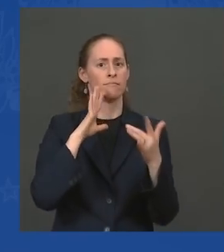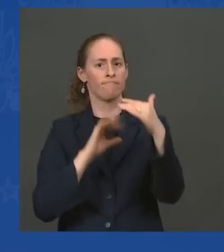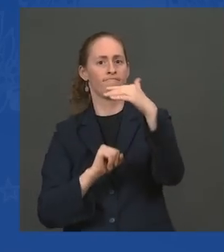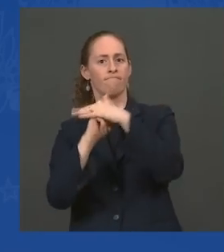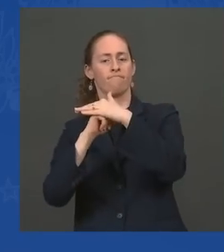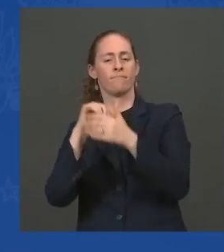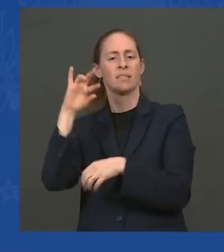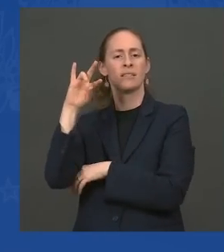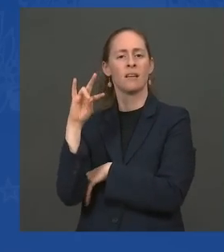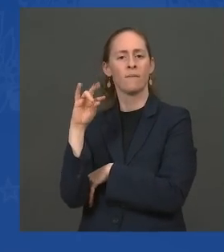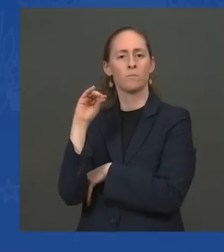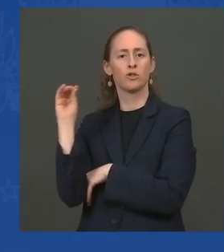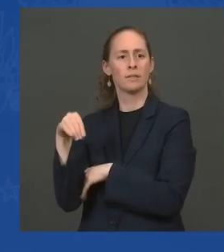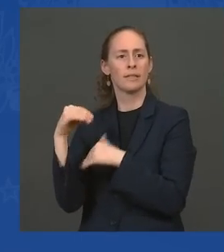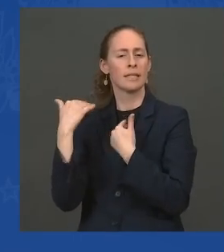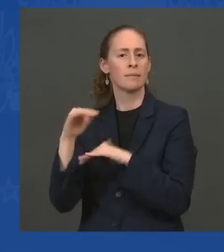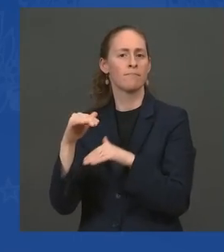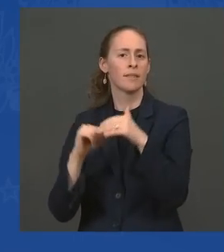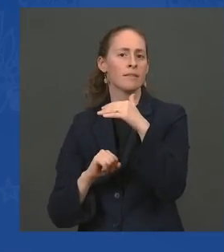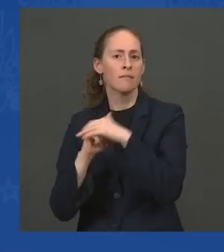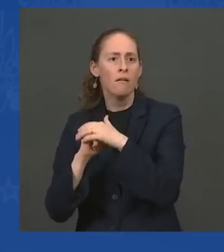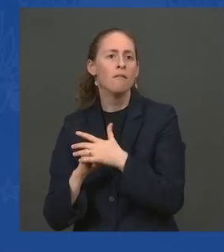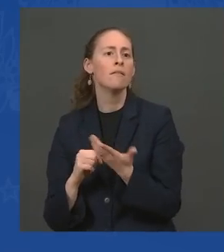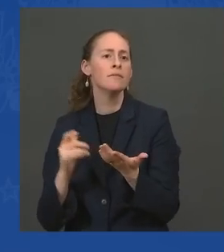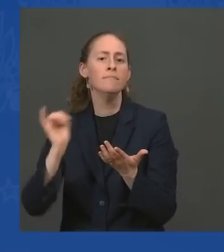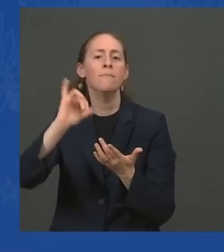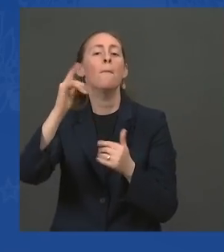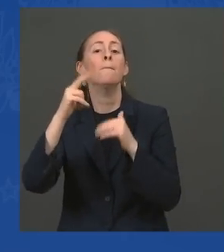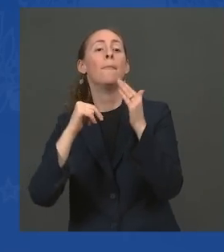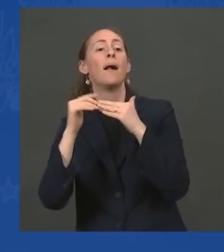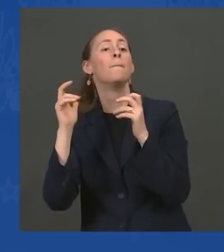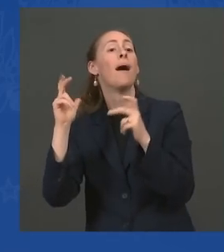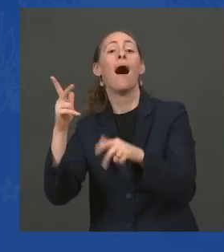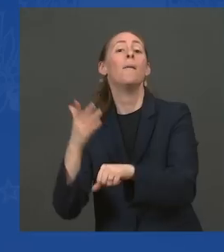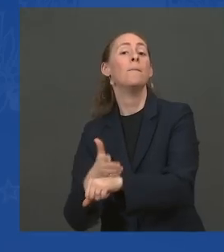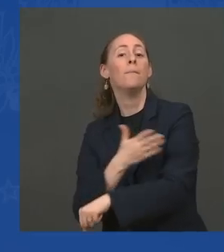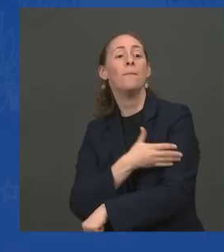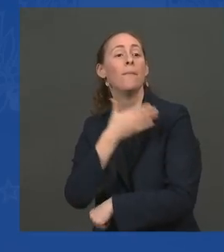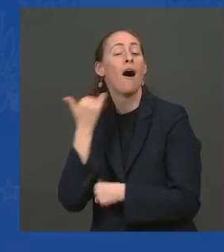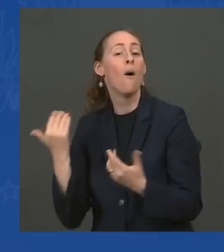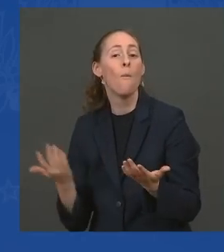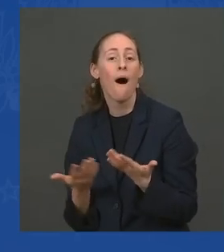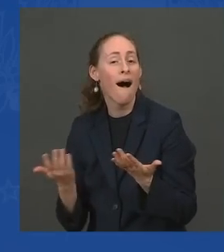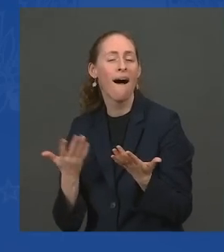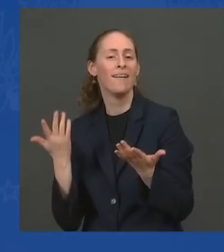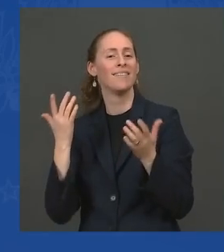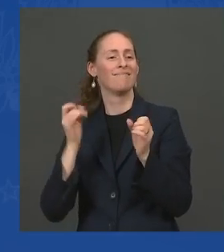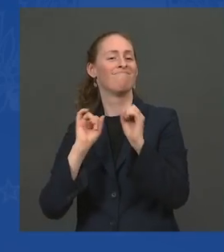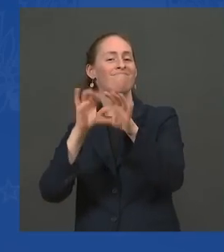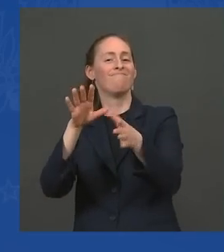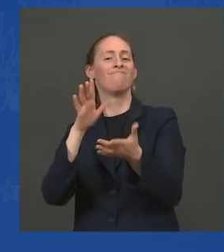Look, my Build Back Better plan is going to provide access to better education. You know, one of the reasons we went ahead